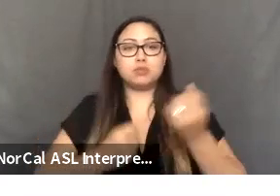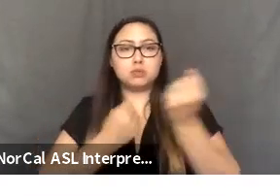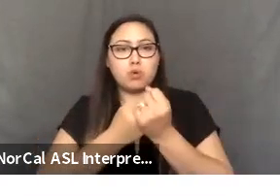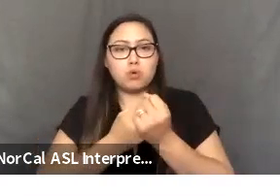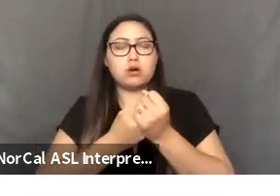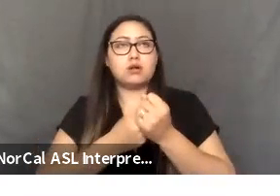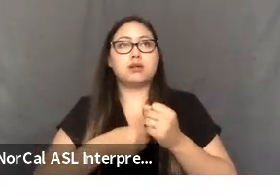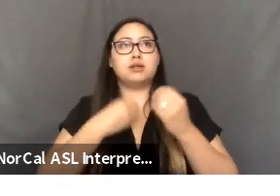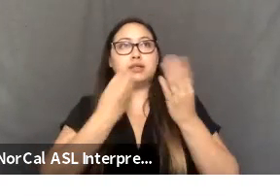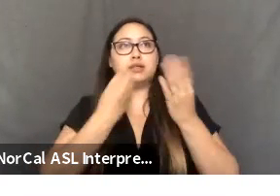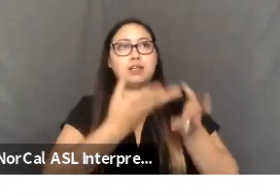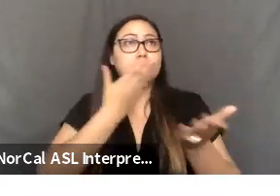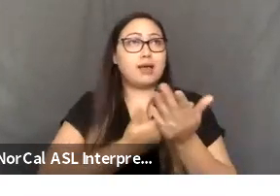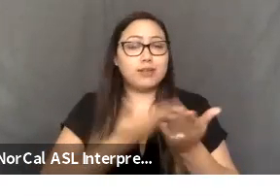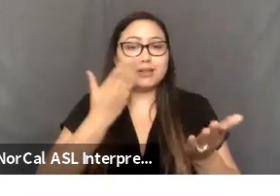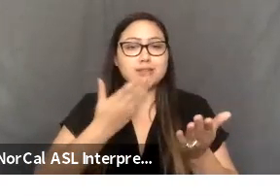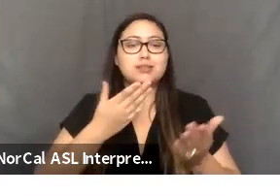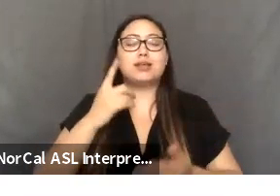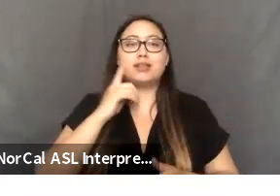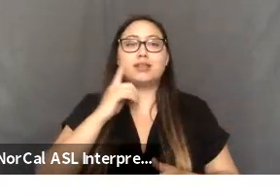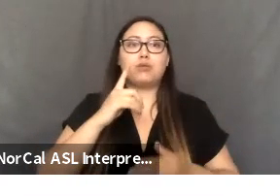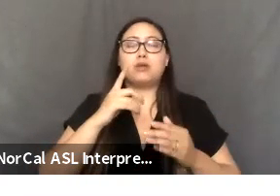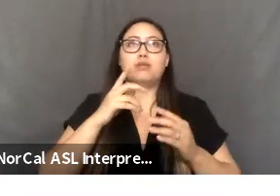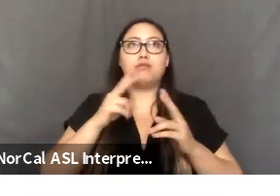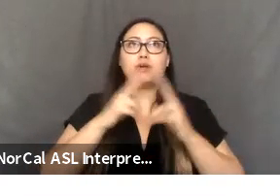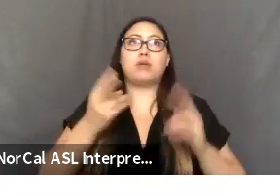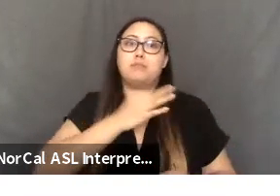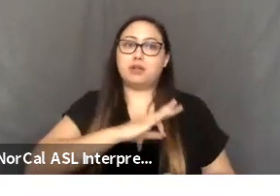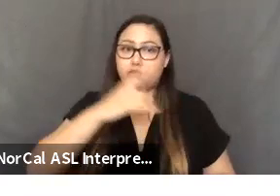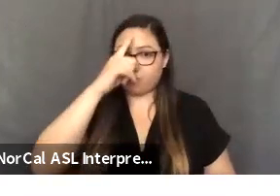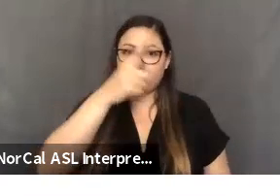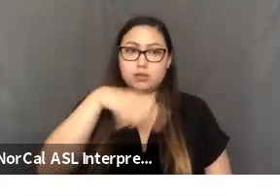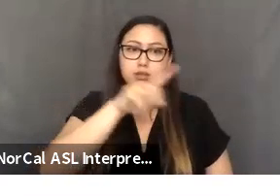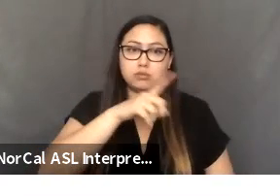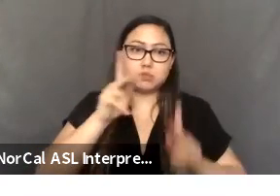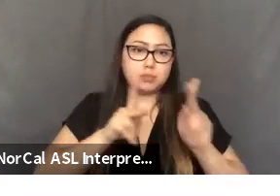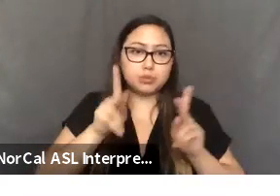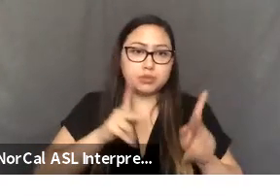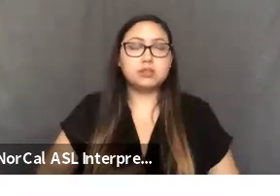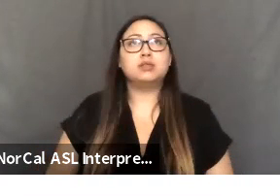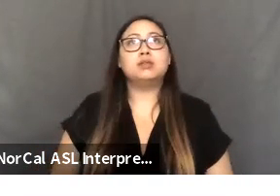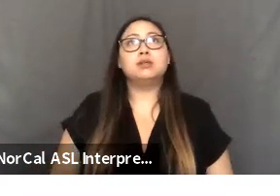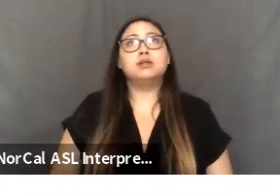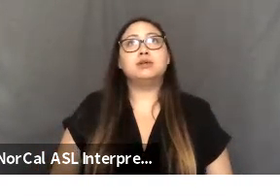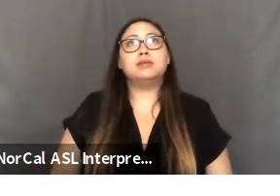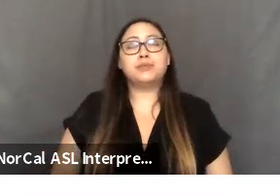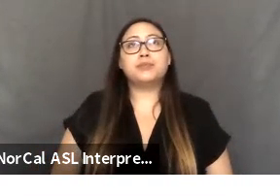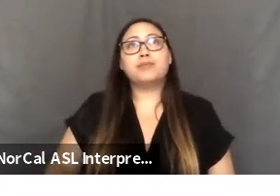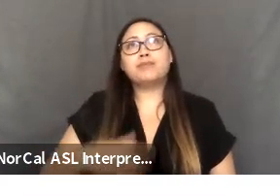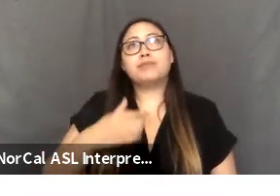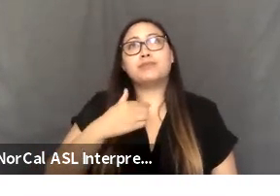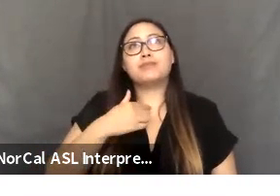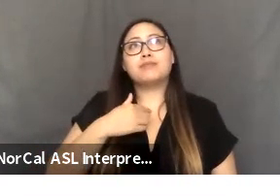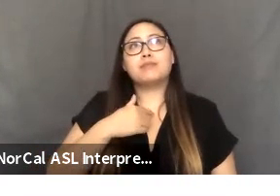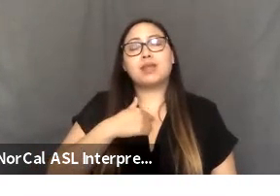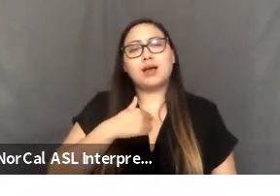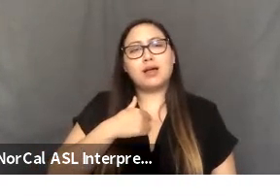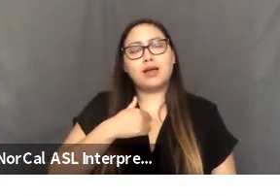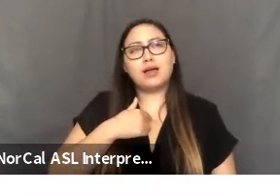that evidence, I think that would be very useful for those individuals. I think also,